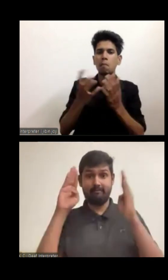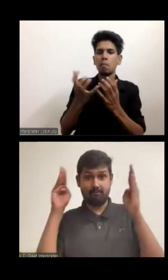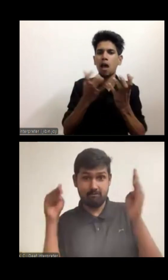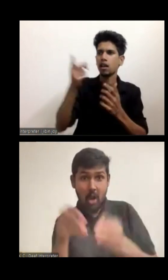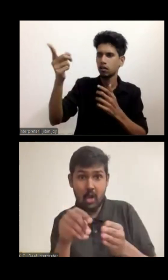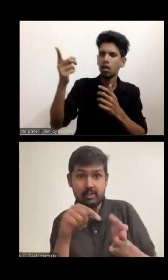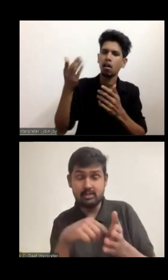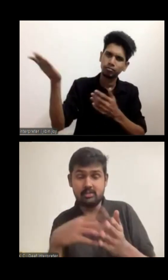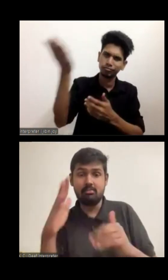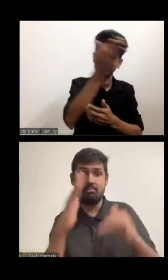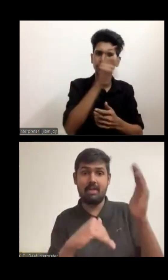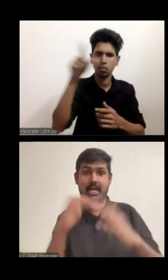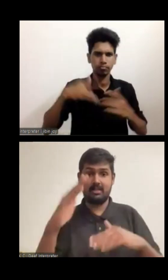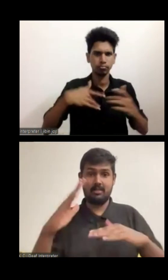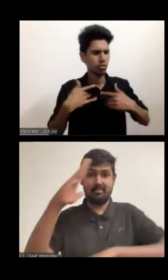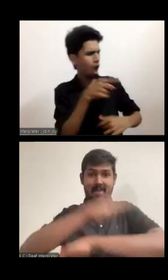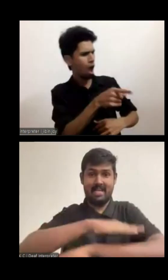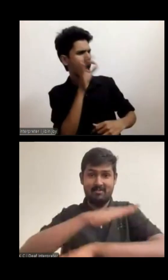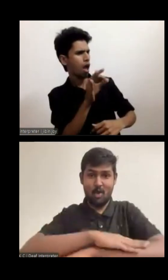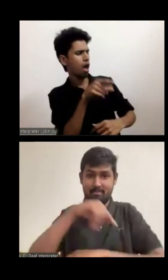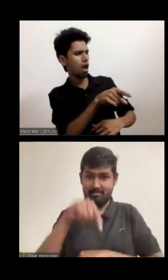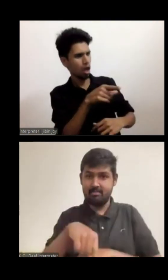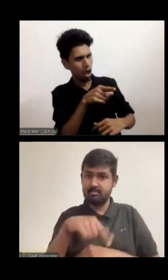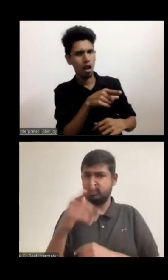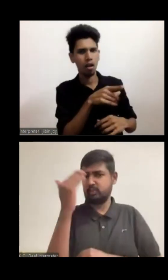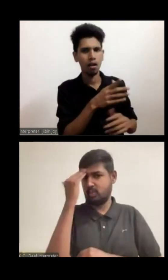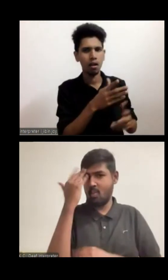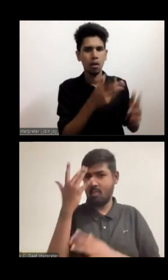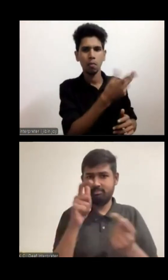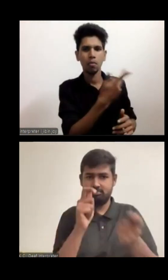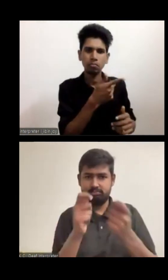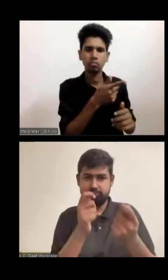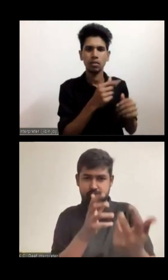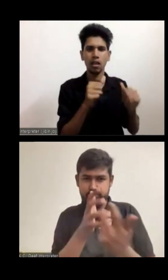It could be, you know, ONDC in India, it could be travel platform like, you know, EaseMyTrip and others.